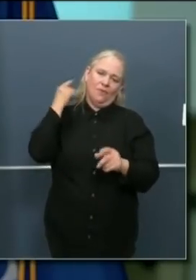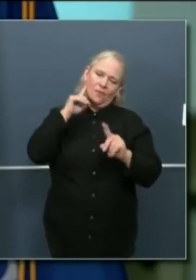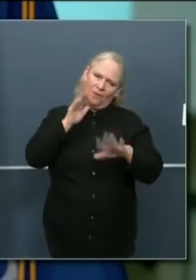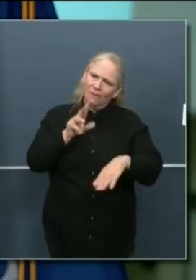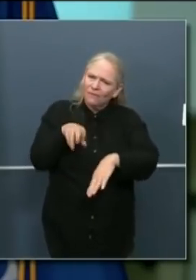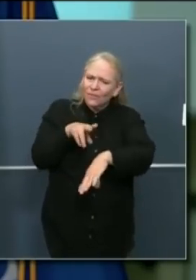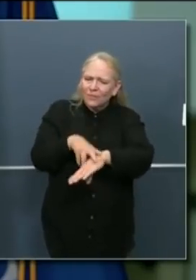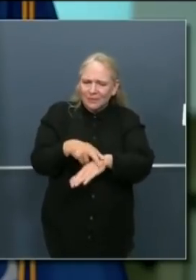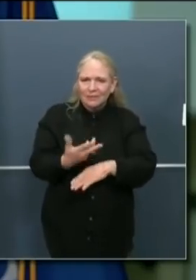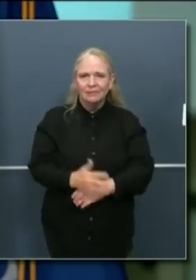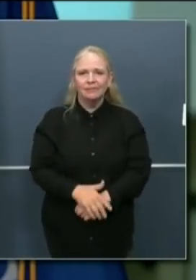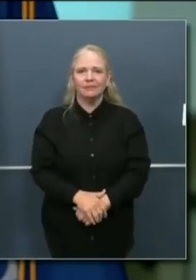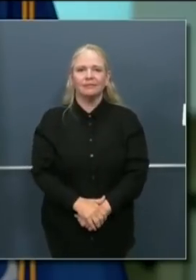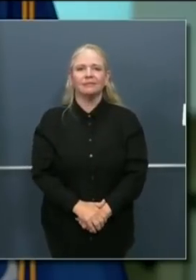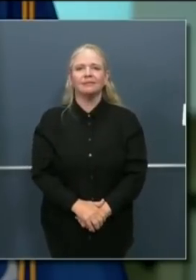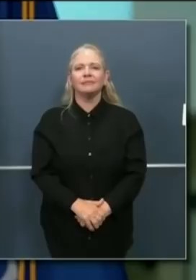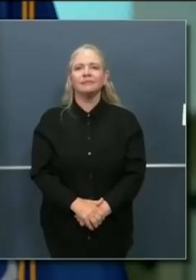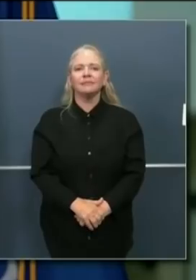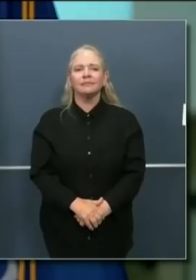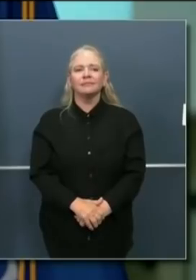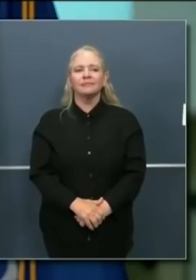MAY BE MORE MODEST THAN WHAT